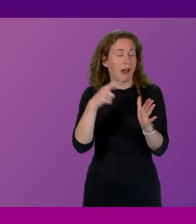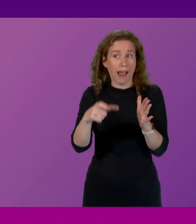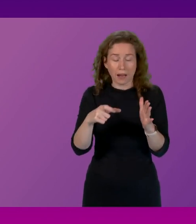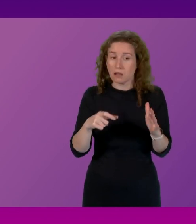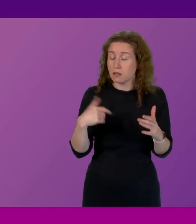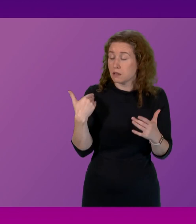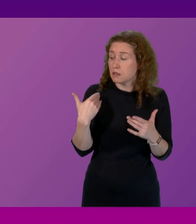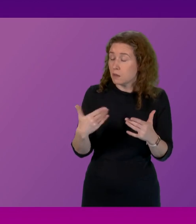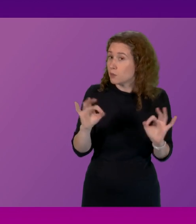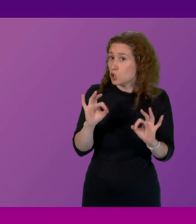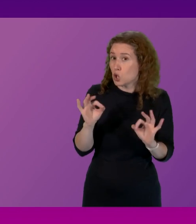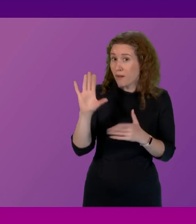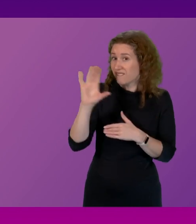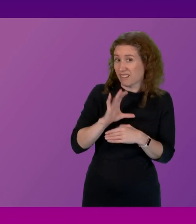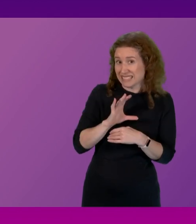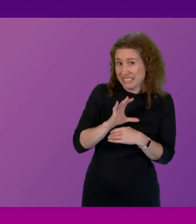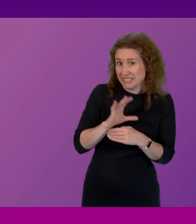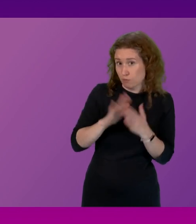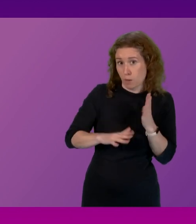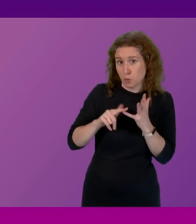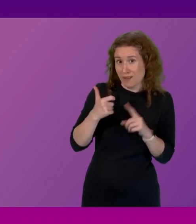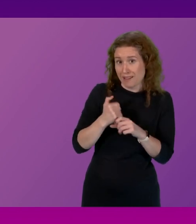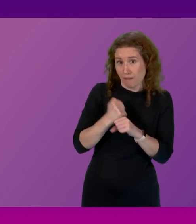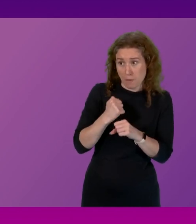any additional funding from the United Kingdom Government to address RAAC concerns.